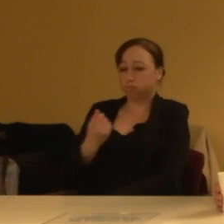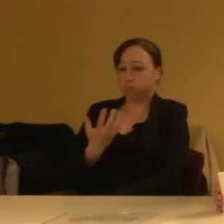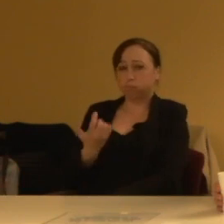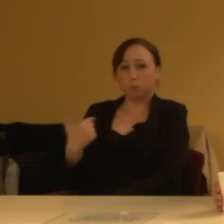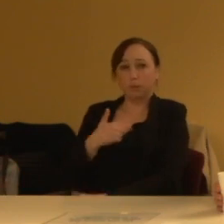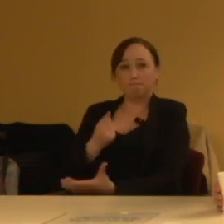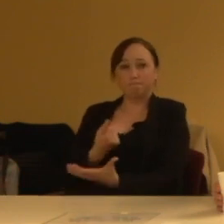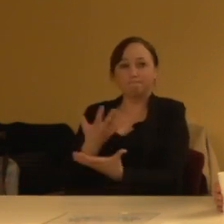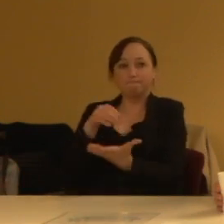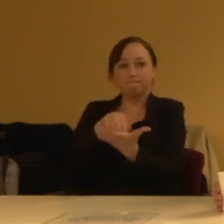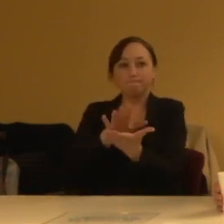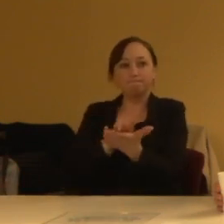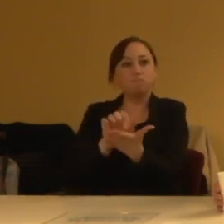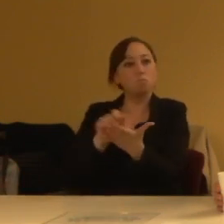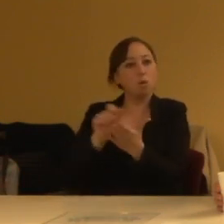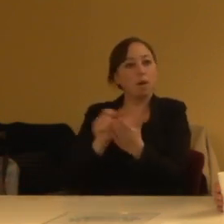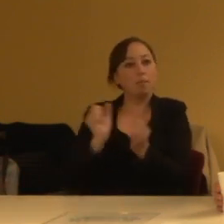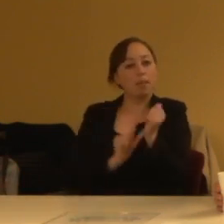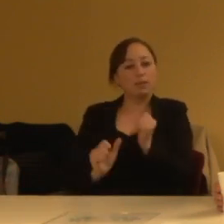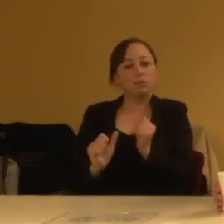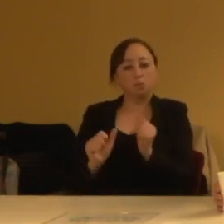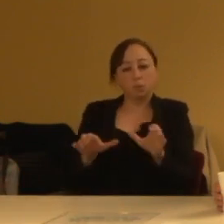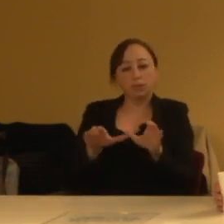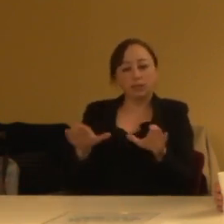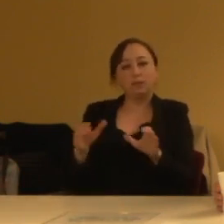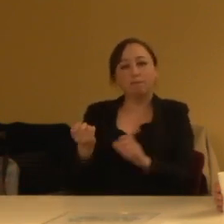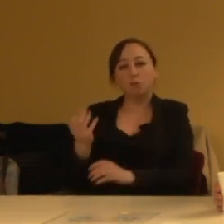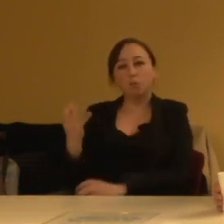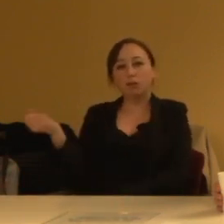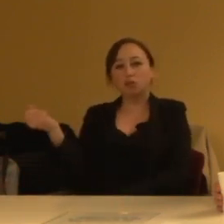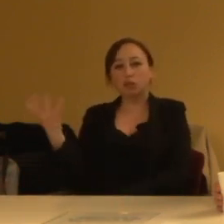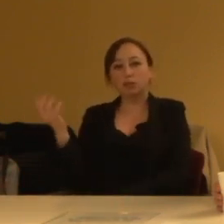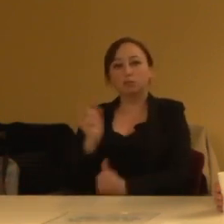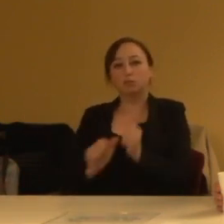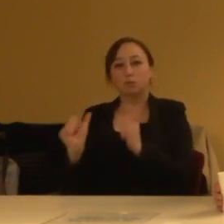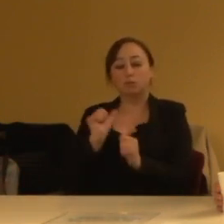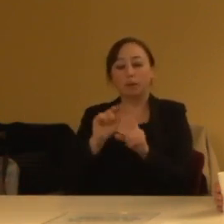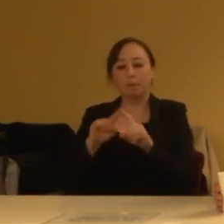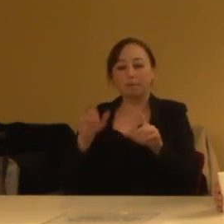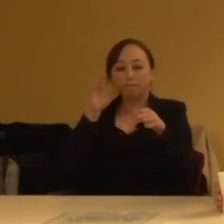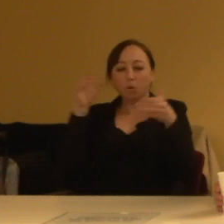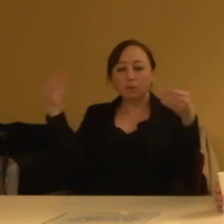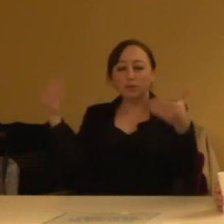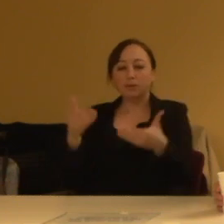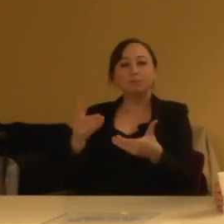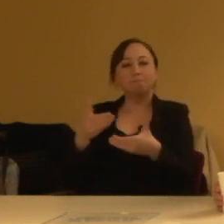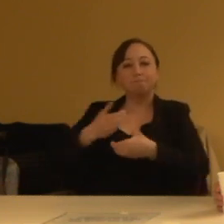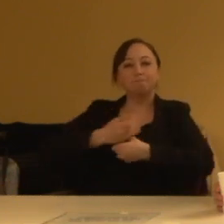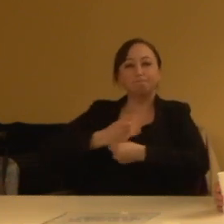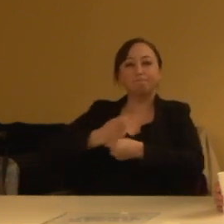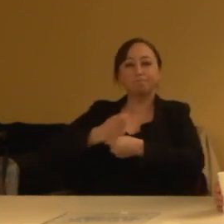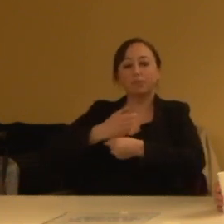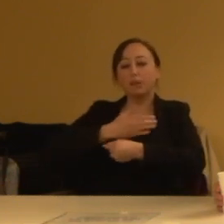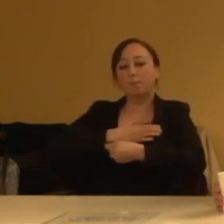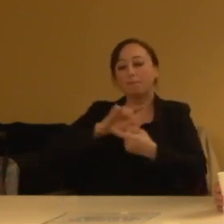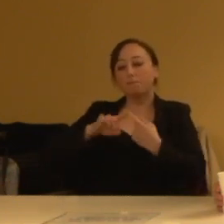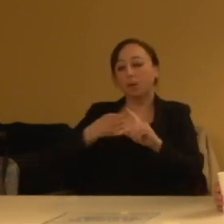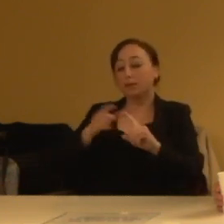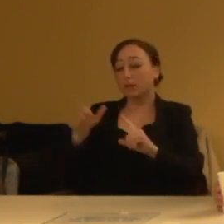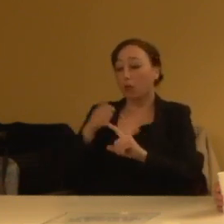like we did a couple Shakespeare plays, whatever, but it became much more centered around producing my friends and people, collaborators I meet in New York,